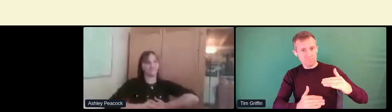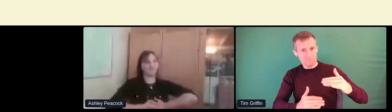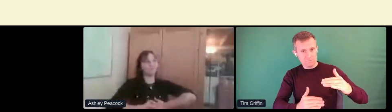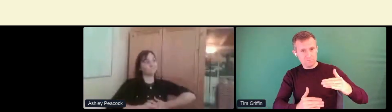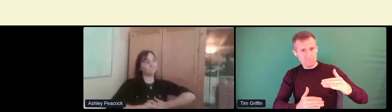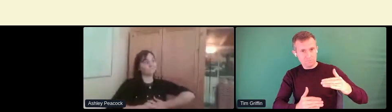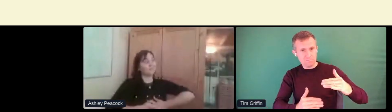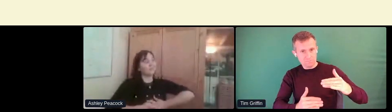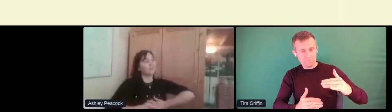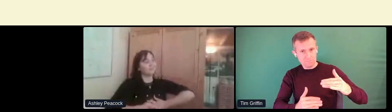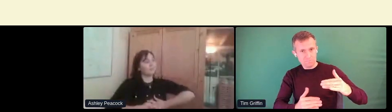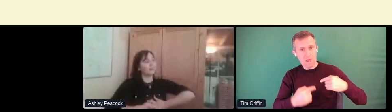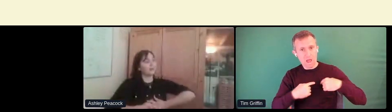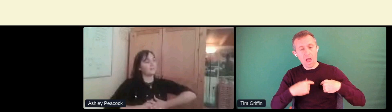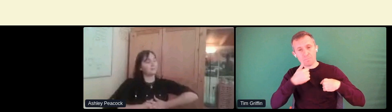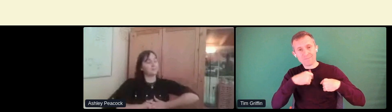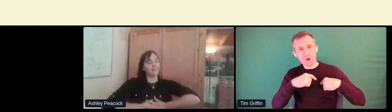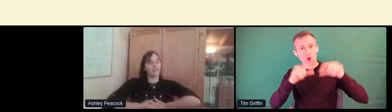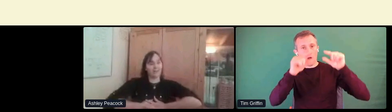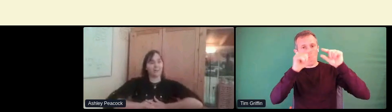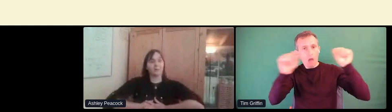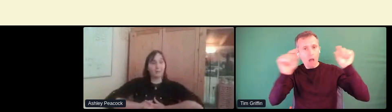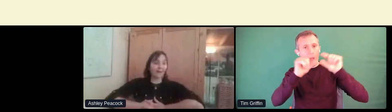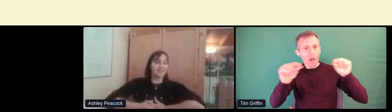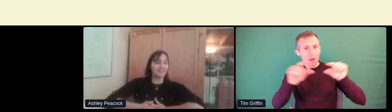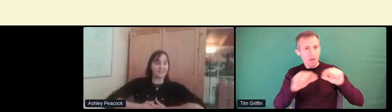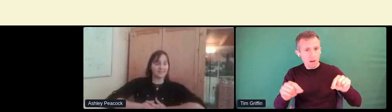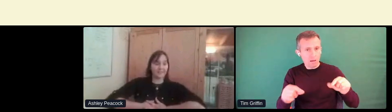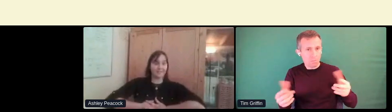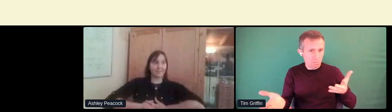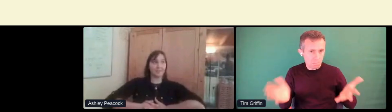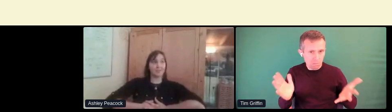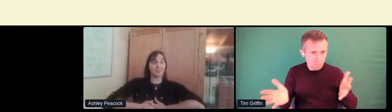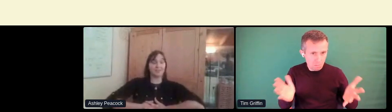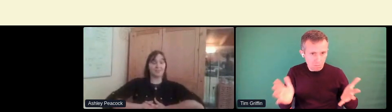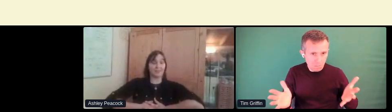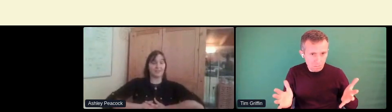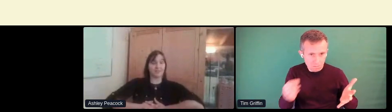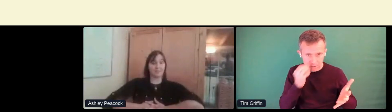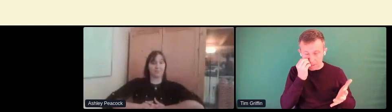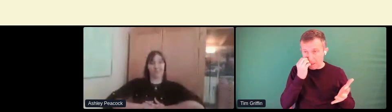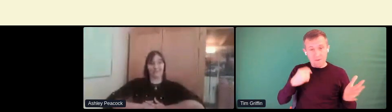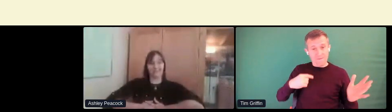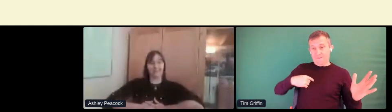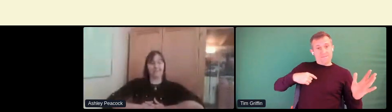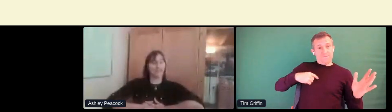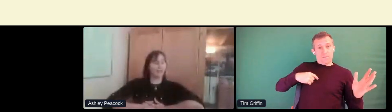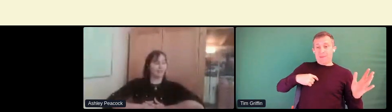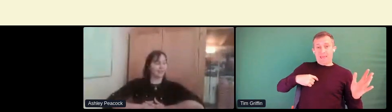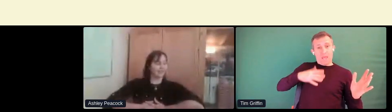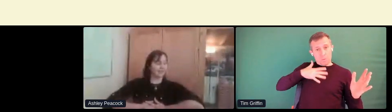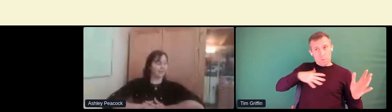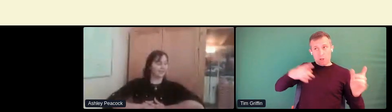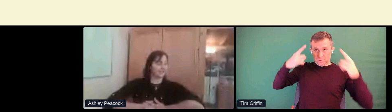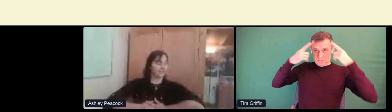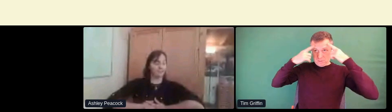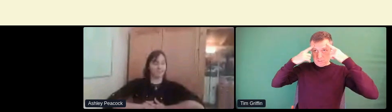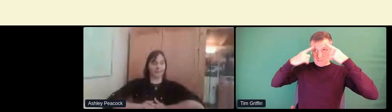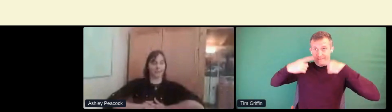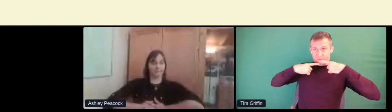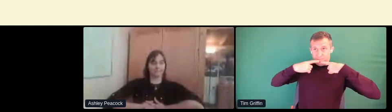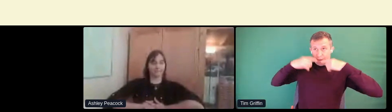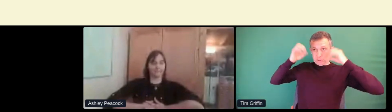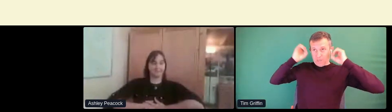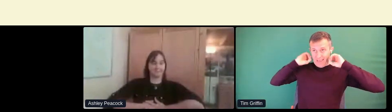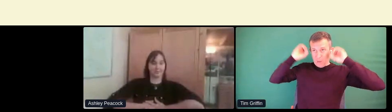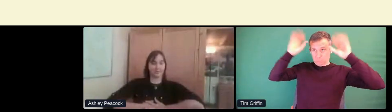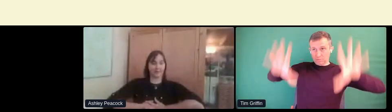Right, when actually I've got so much information in my head and blowing it's my mind.